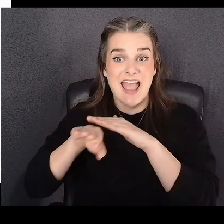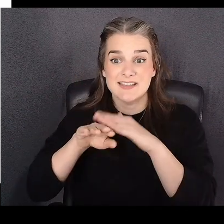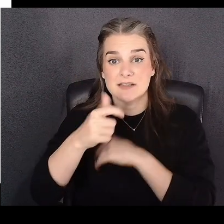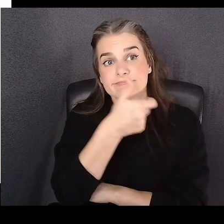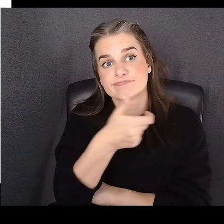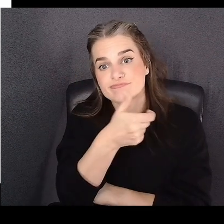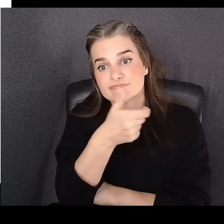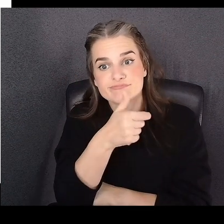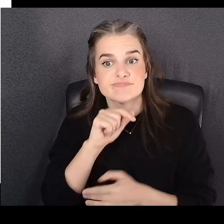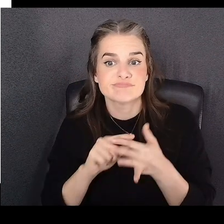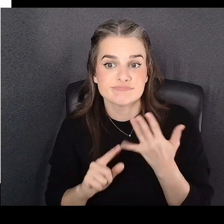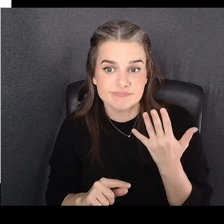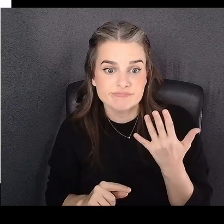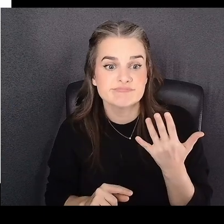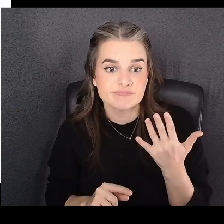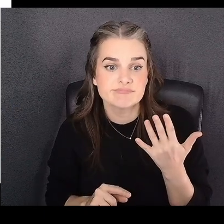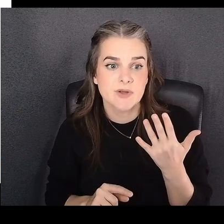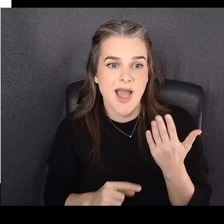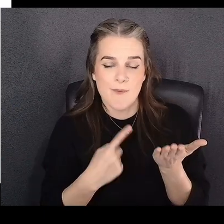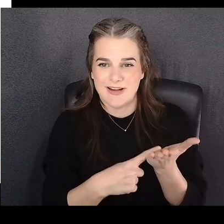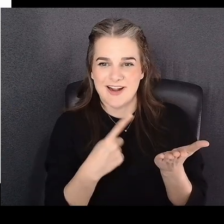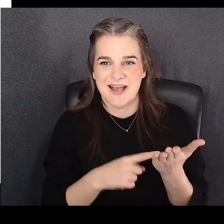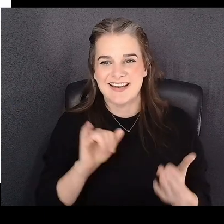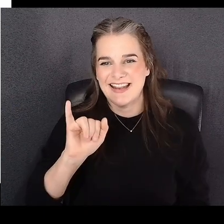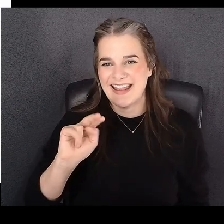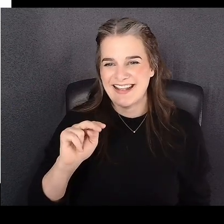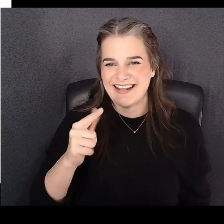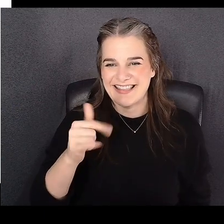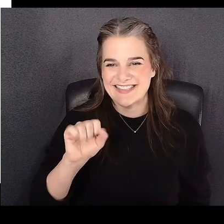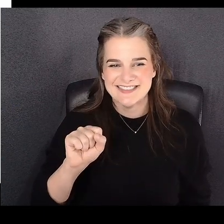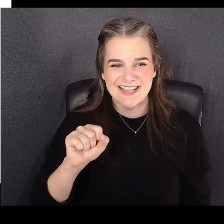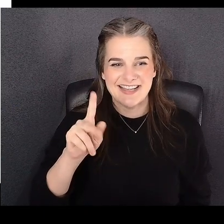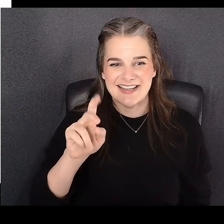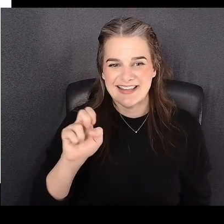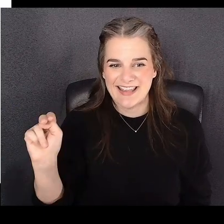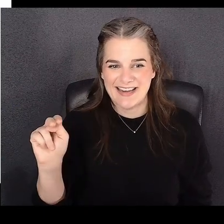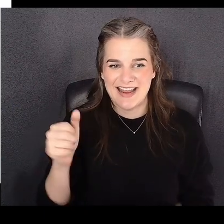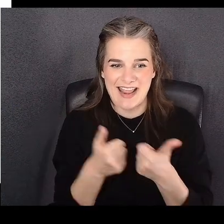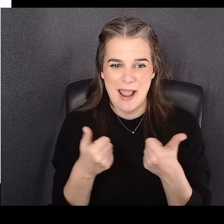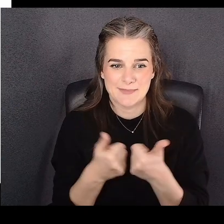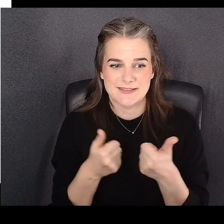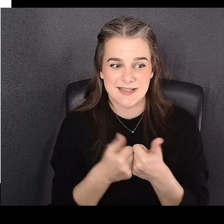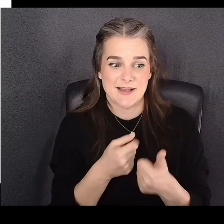And we did touch on Inglis Keen Games. That's one that's something close to Janet's heart, so I'll let her talk about it. Very, very close.